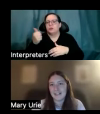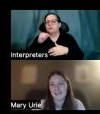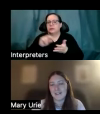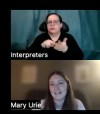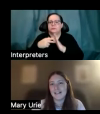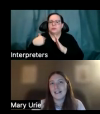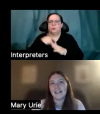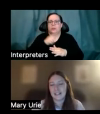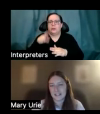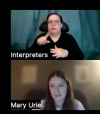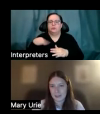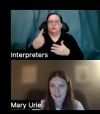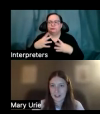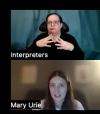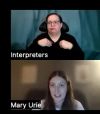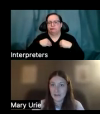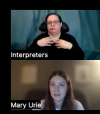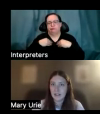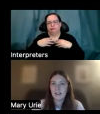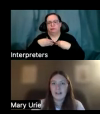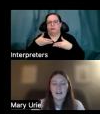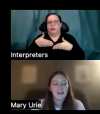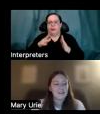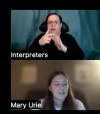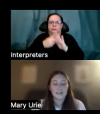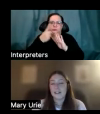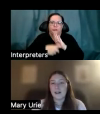and just let discrimination continue. Just because they